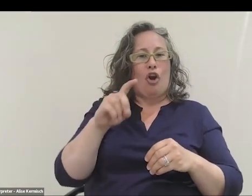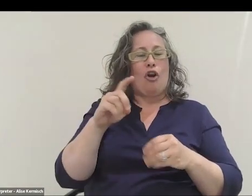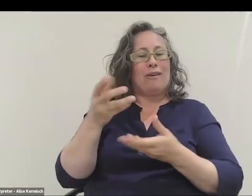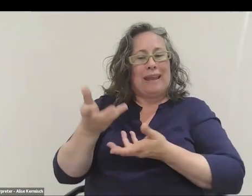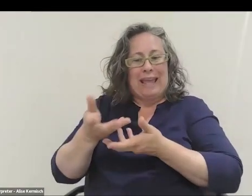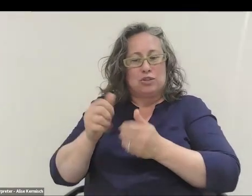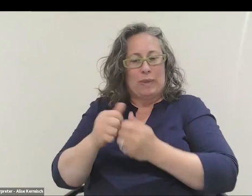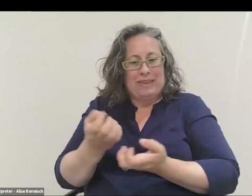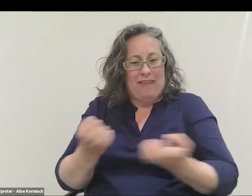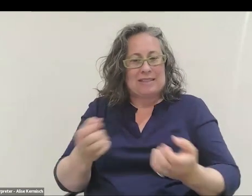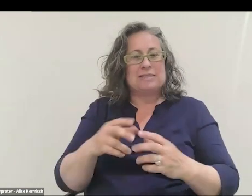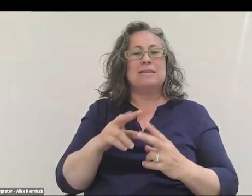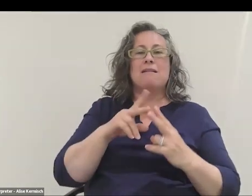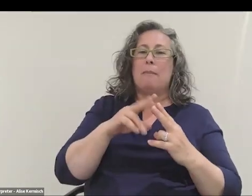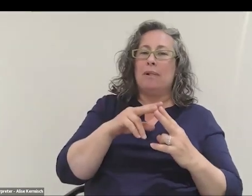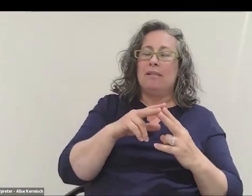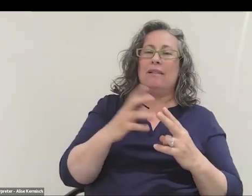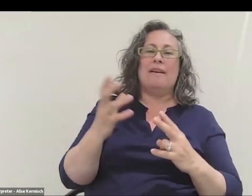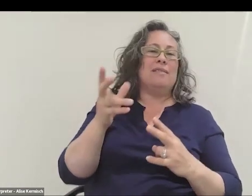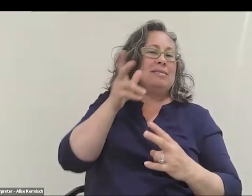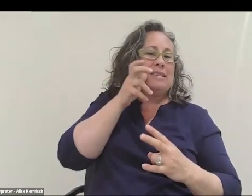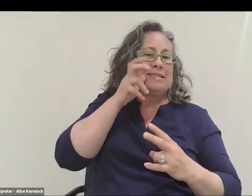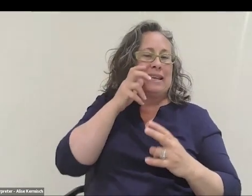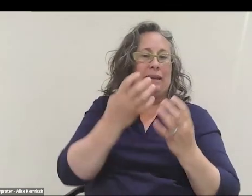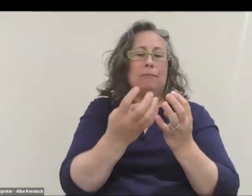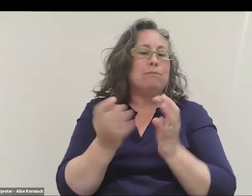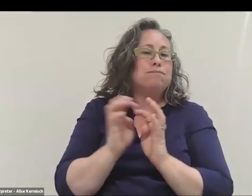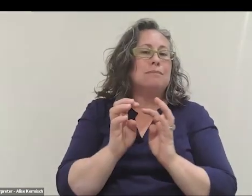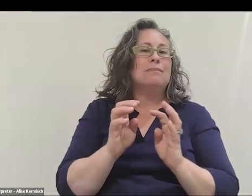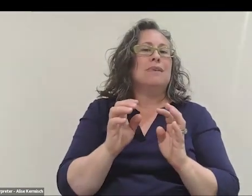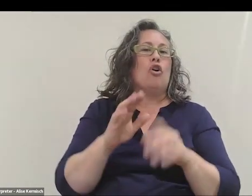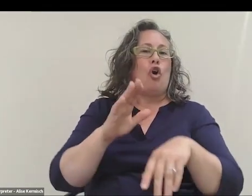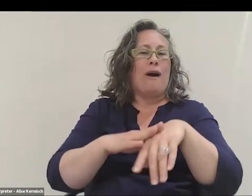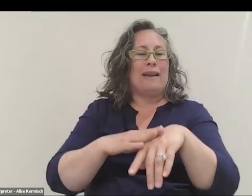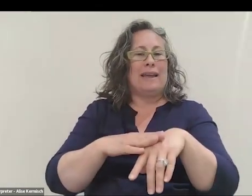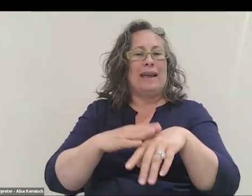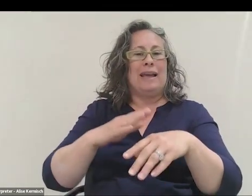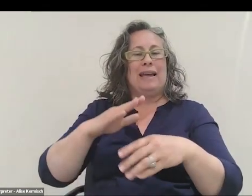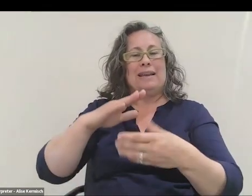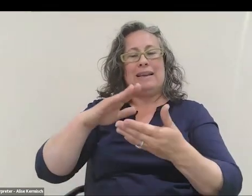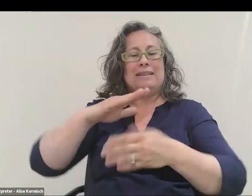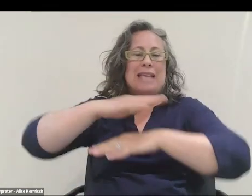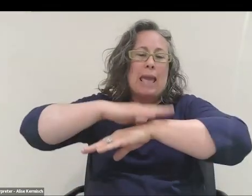of listening sound sections, like I talked about, where it's on a table and connected to a speaker, where people are engaging with it.